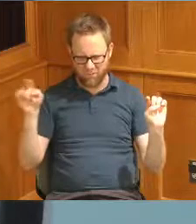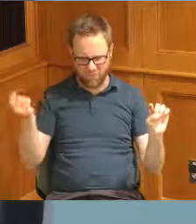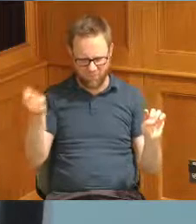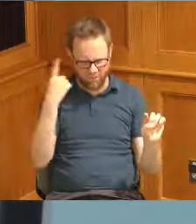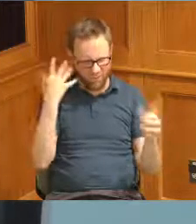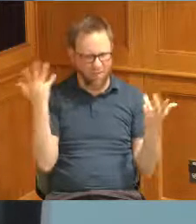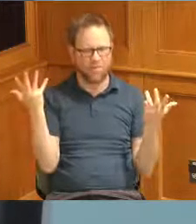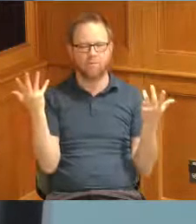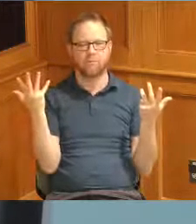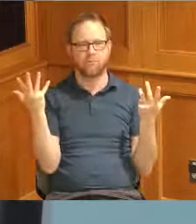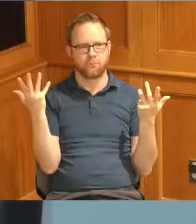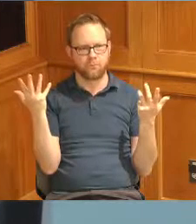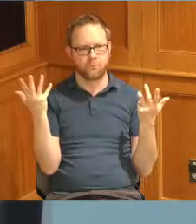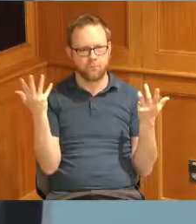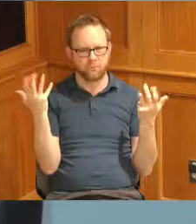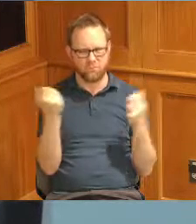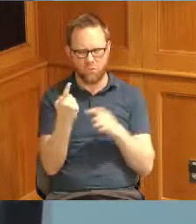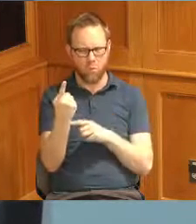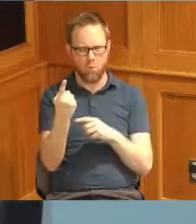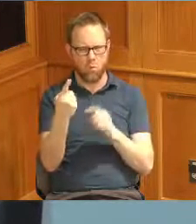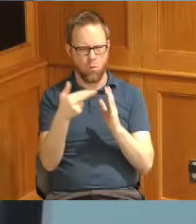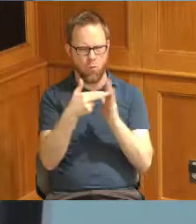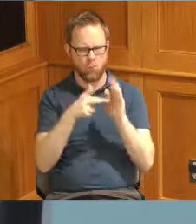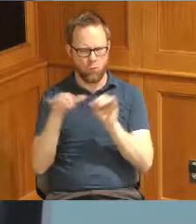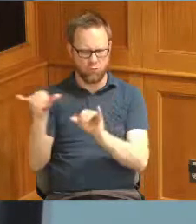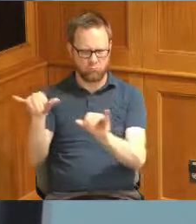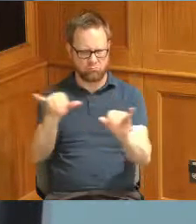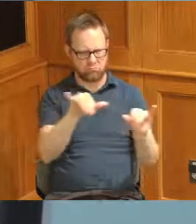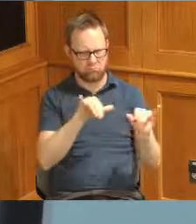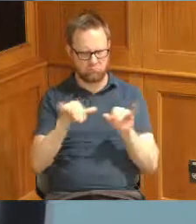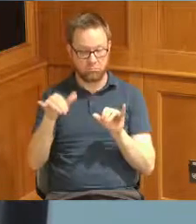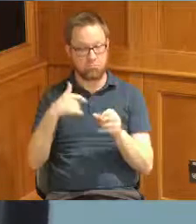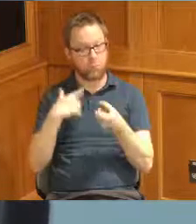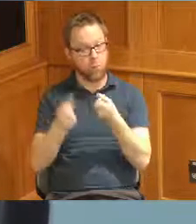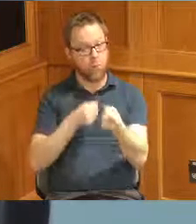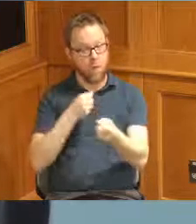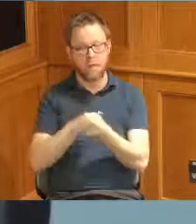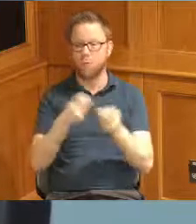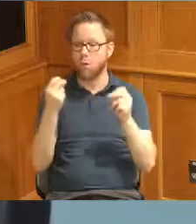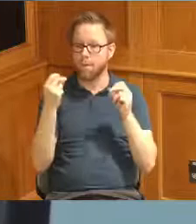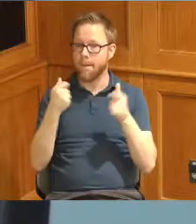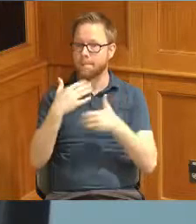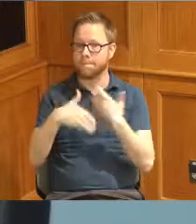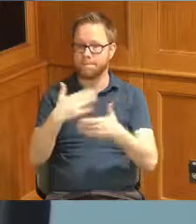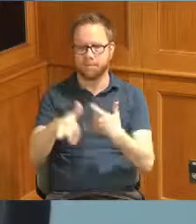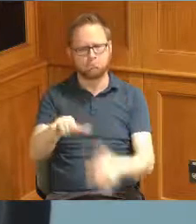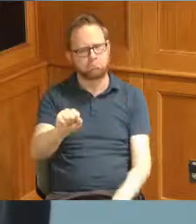have kind of one set of rules for everything I support us moving forward but I do want to know